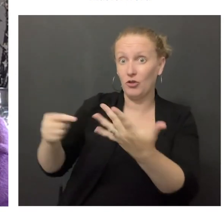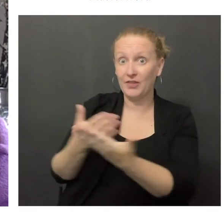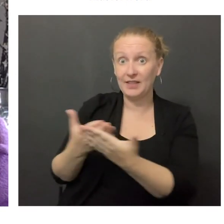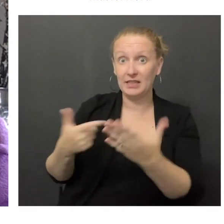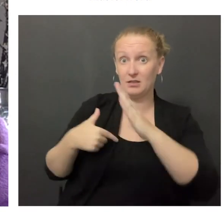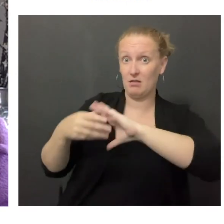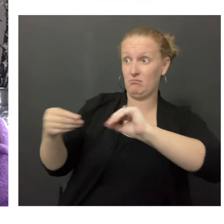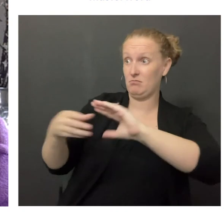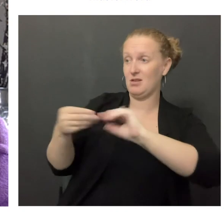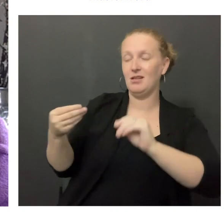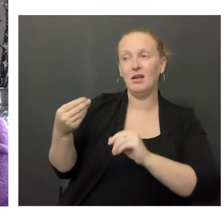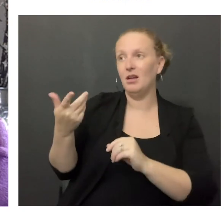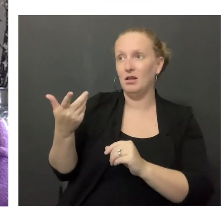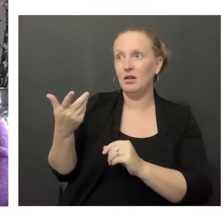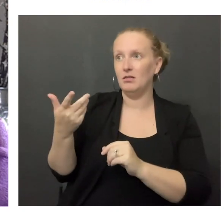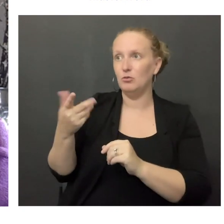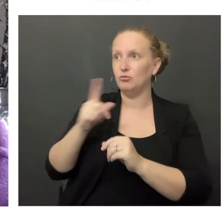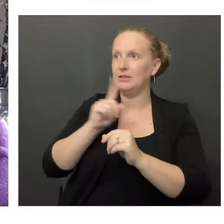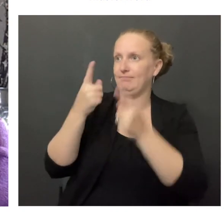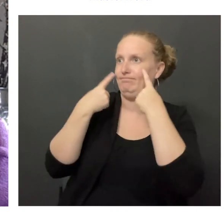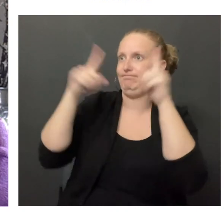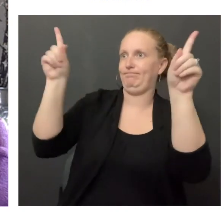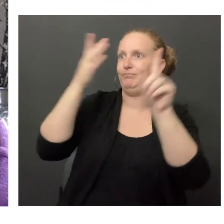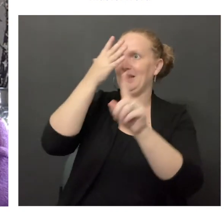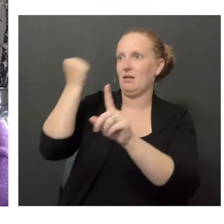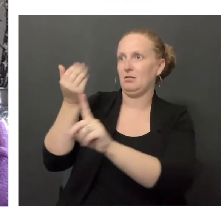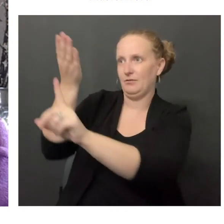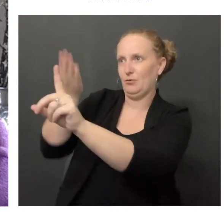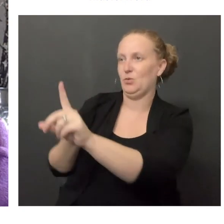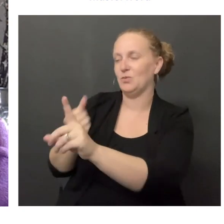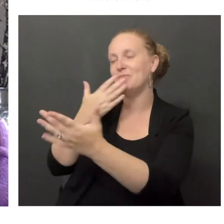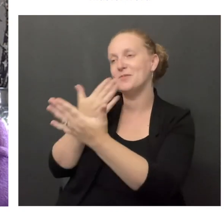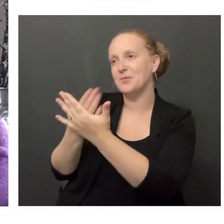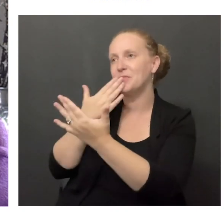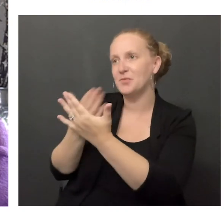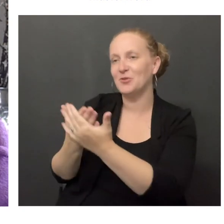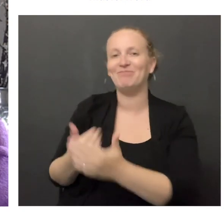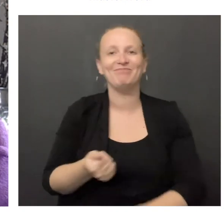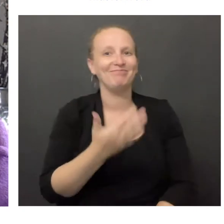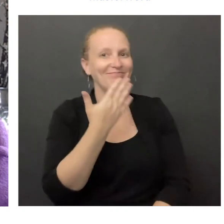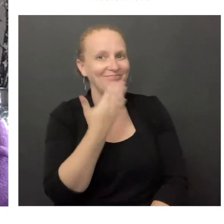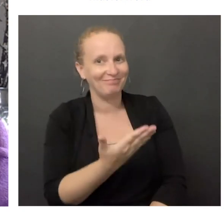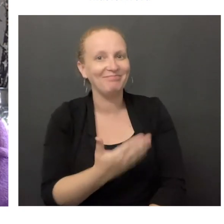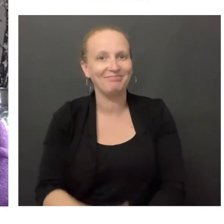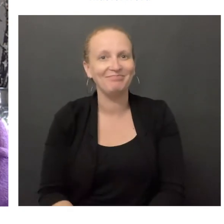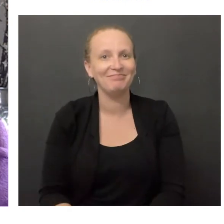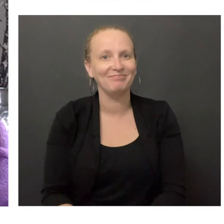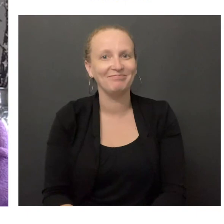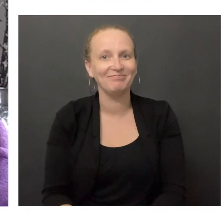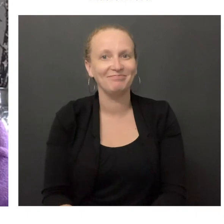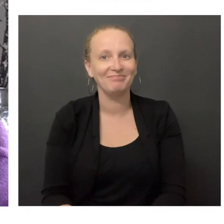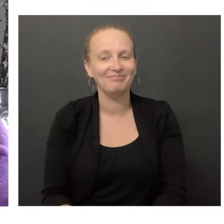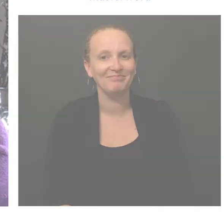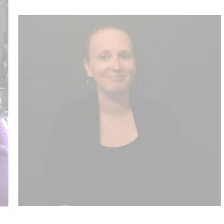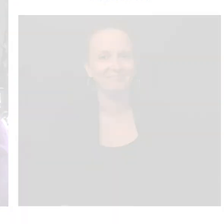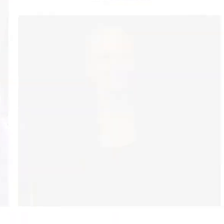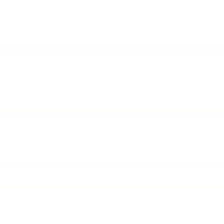not possible without you and your partnership. So, I really appreciate it. Thank you very much. Thank you. Thank you very much. Thanks.